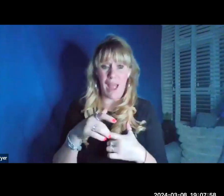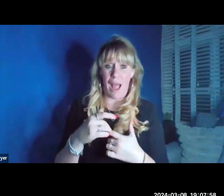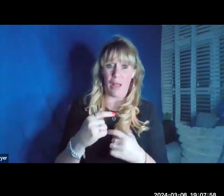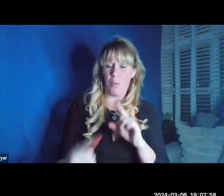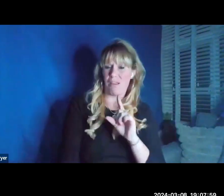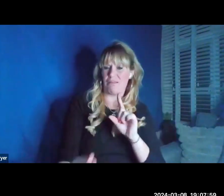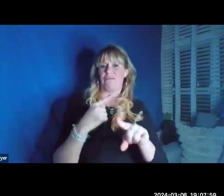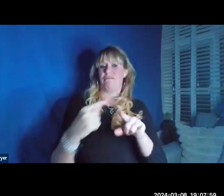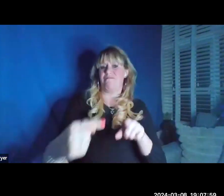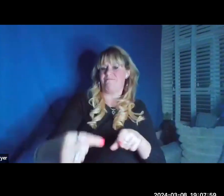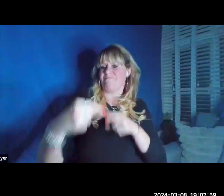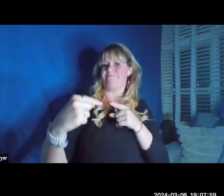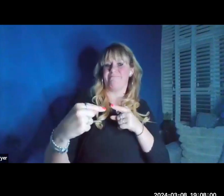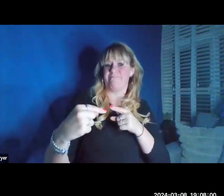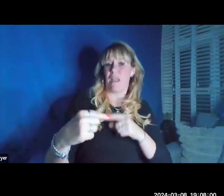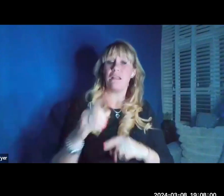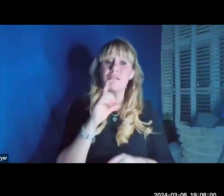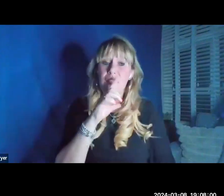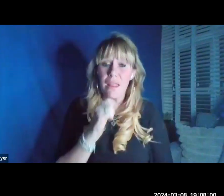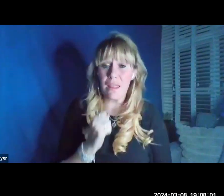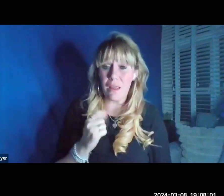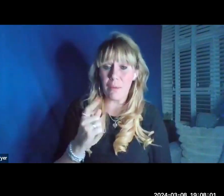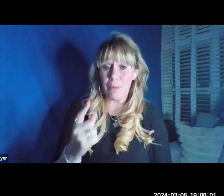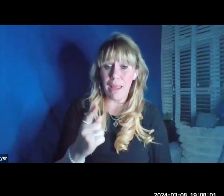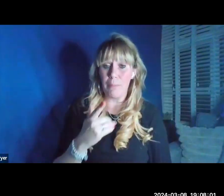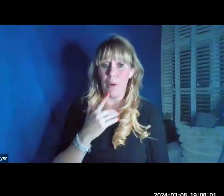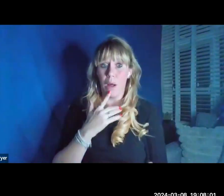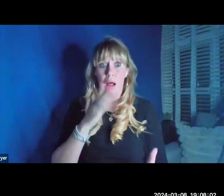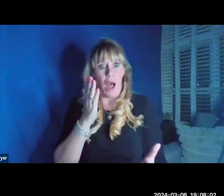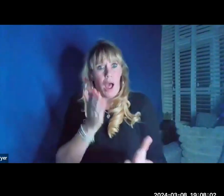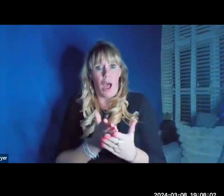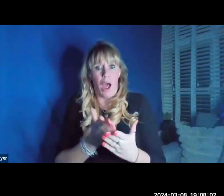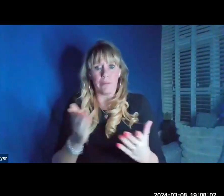is how we live our lifetimes.